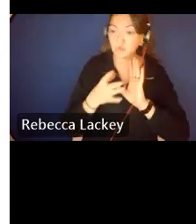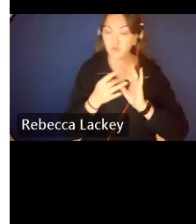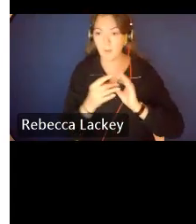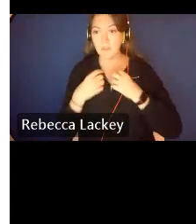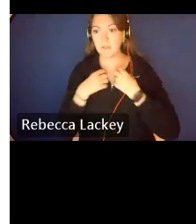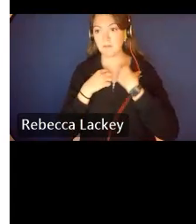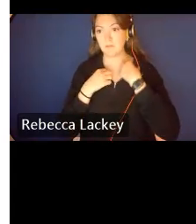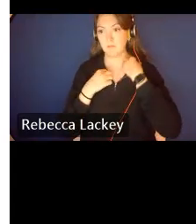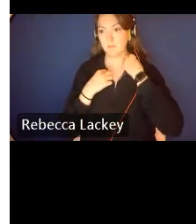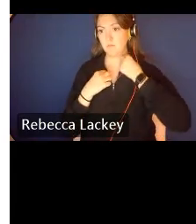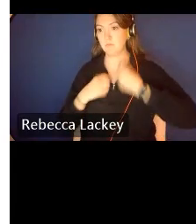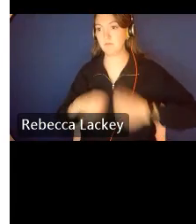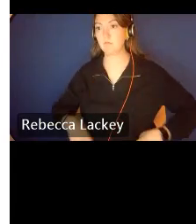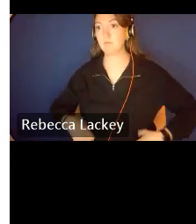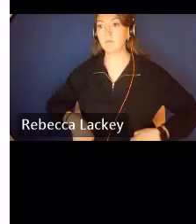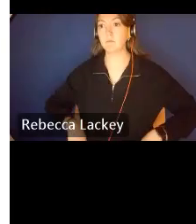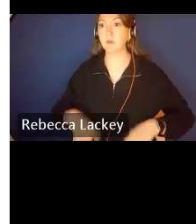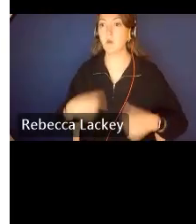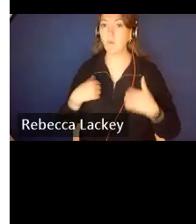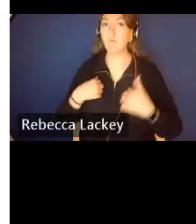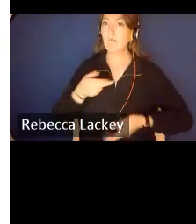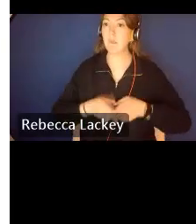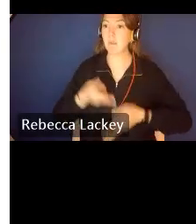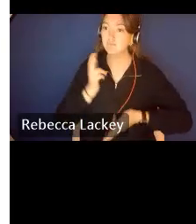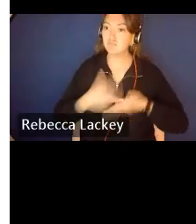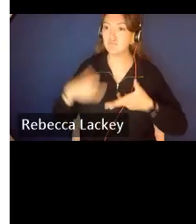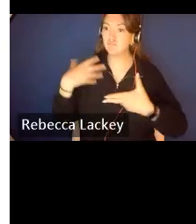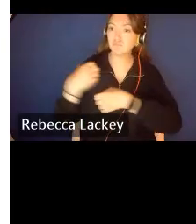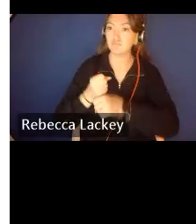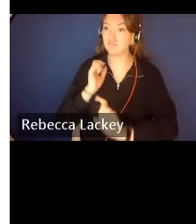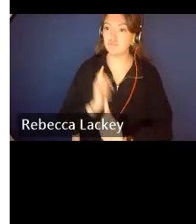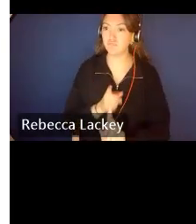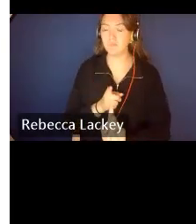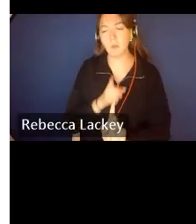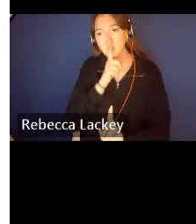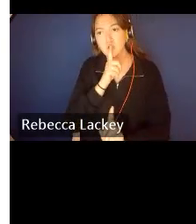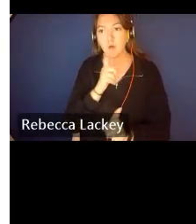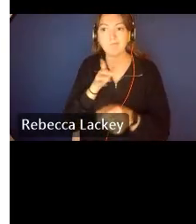the project. We are keeping this presentation concise to make sure we leave time for your